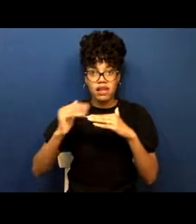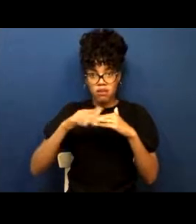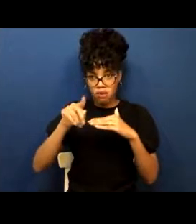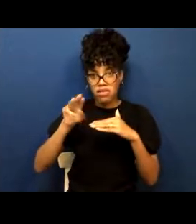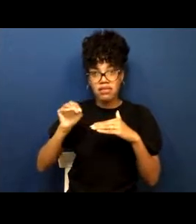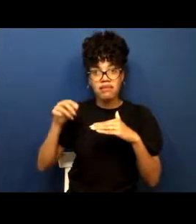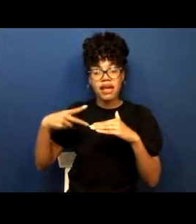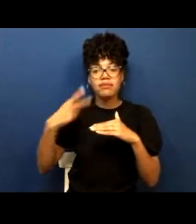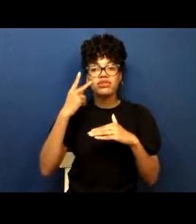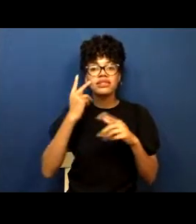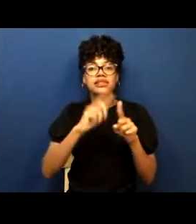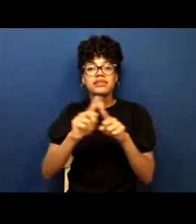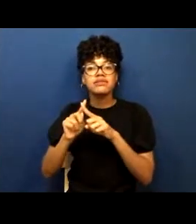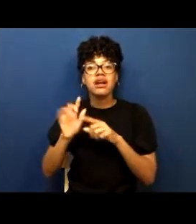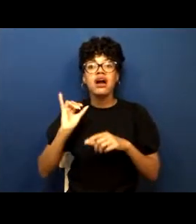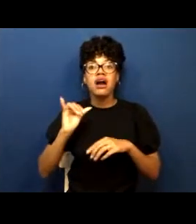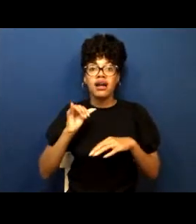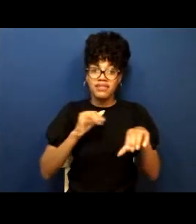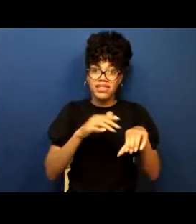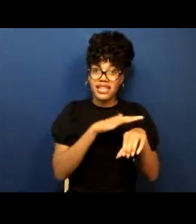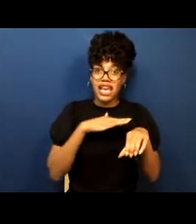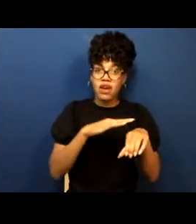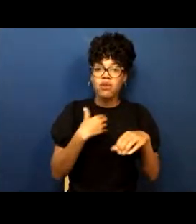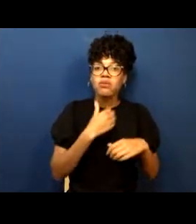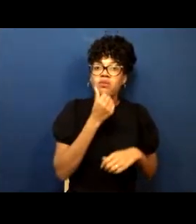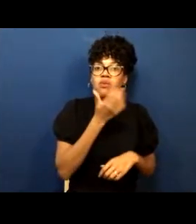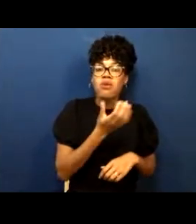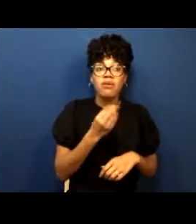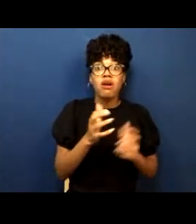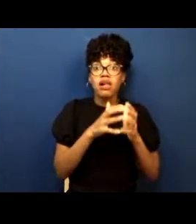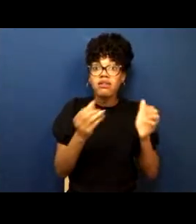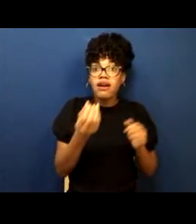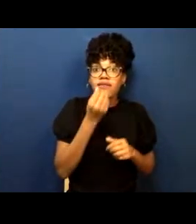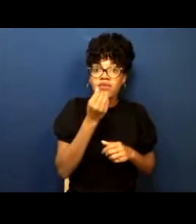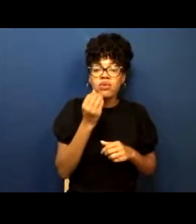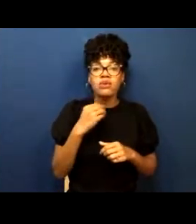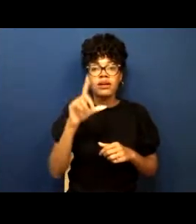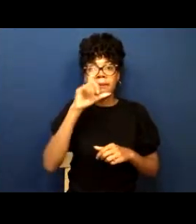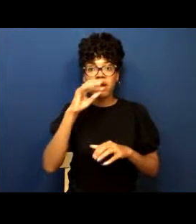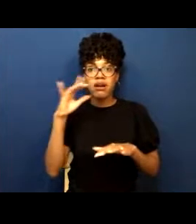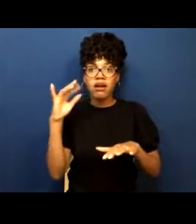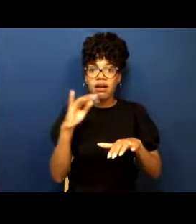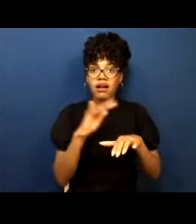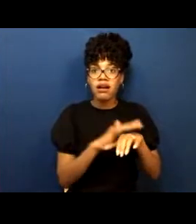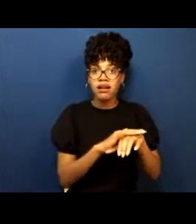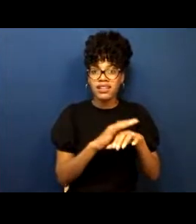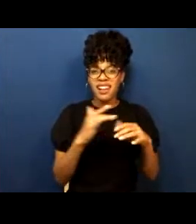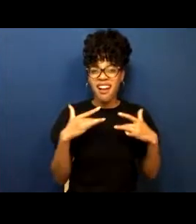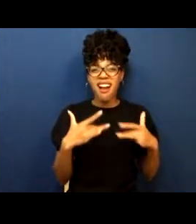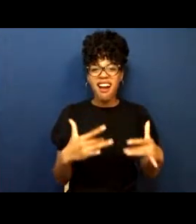because seabirds like to go to areas where there's a lot of food. So all of that comes to play to helping us better understand